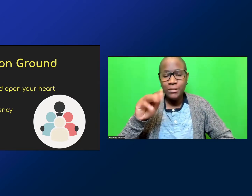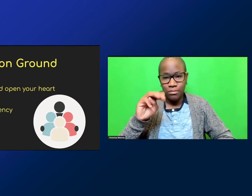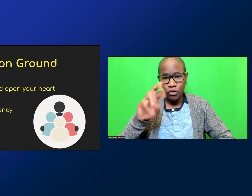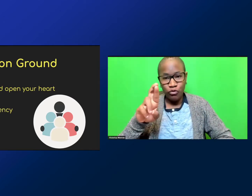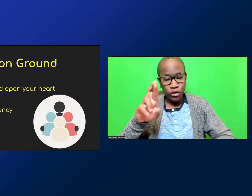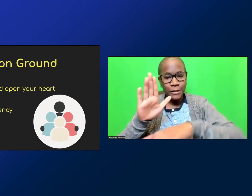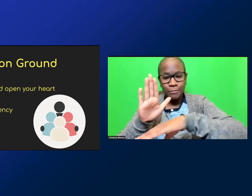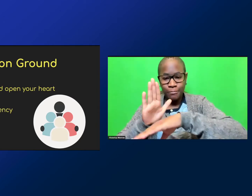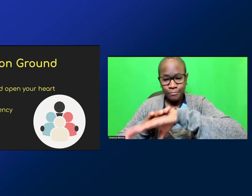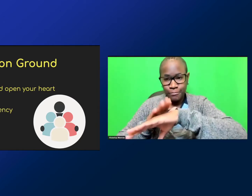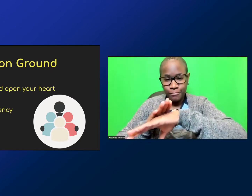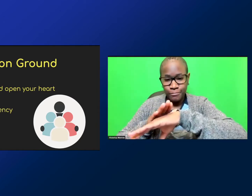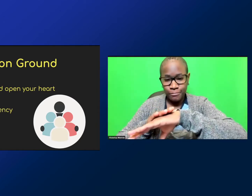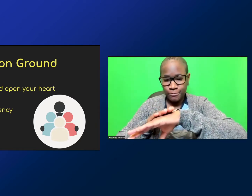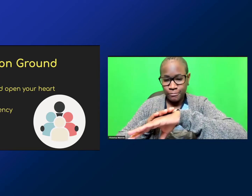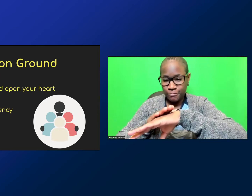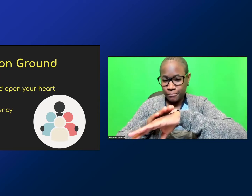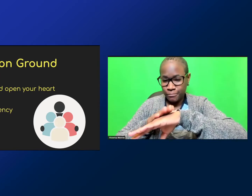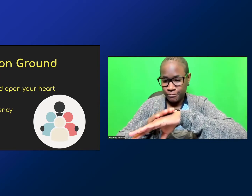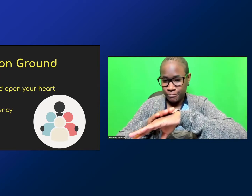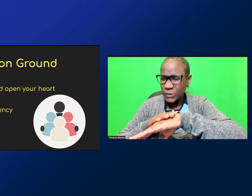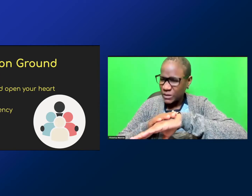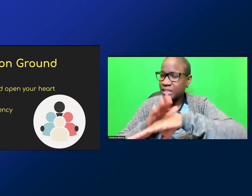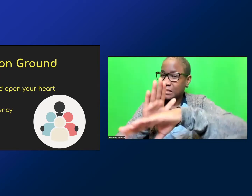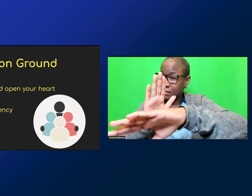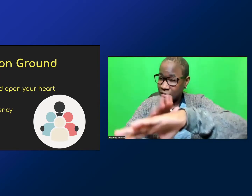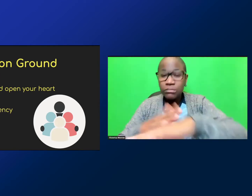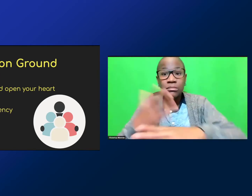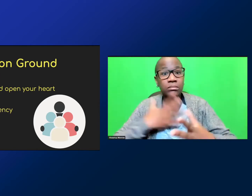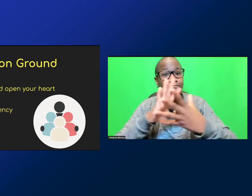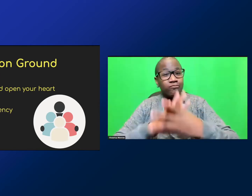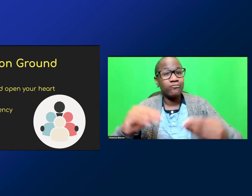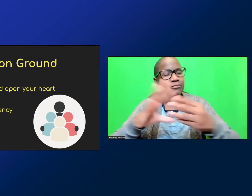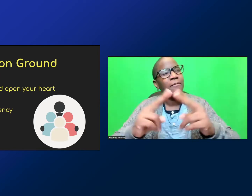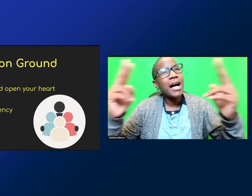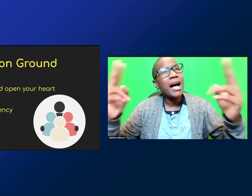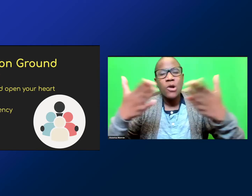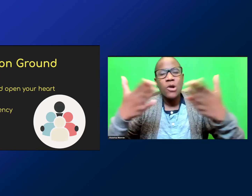now the next one is a disclaimer i will be authentic and raw in my sharing today